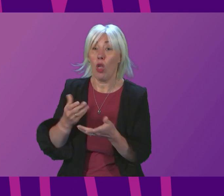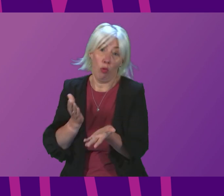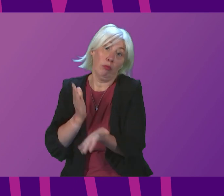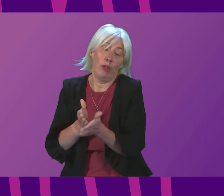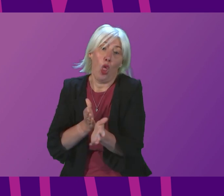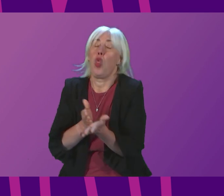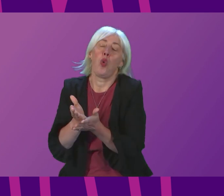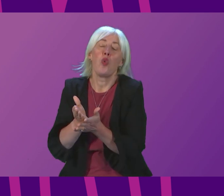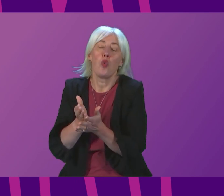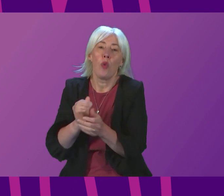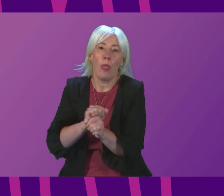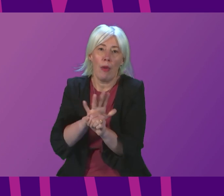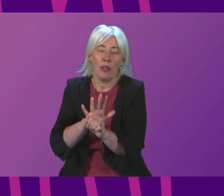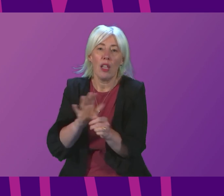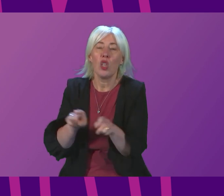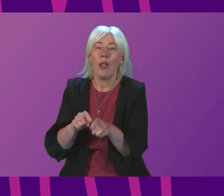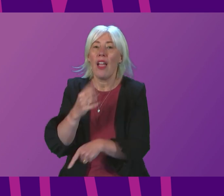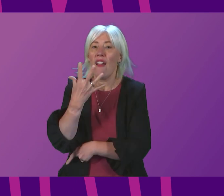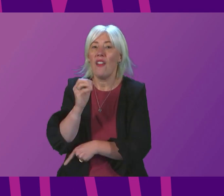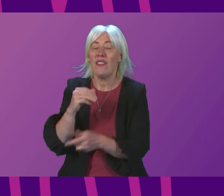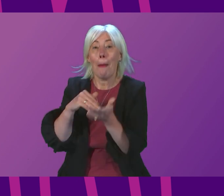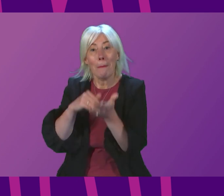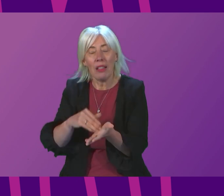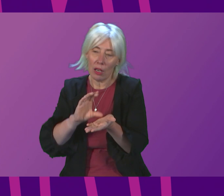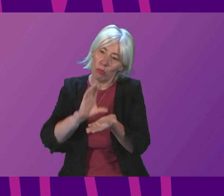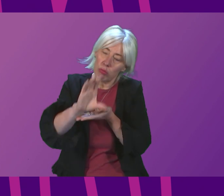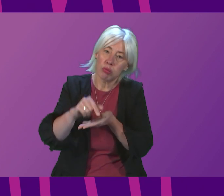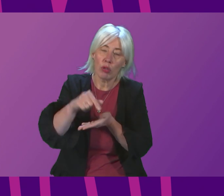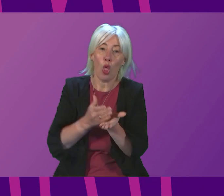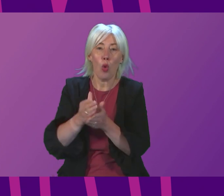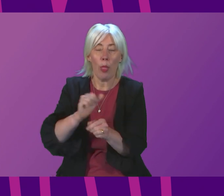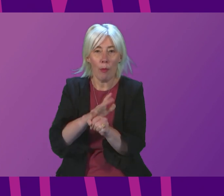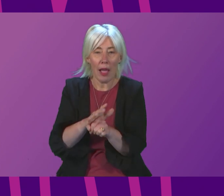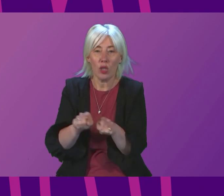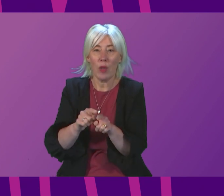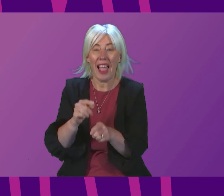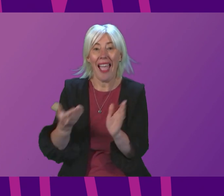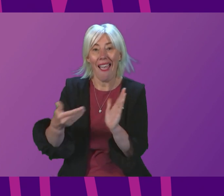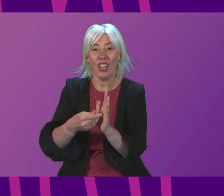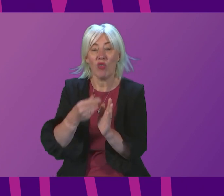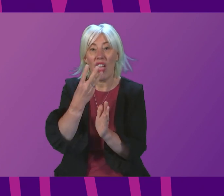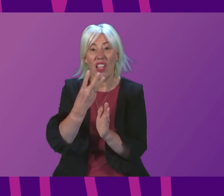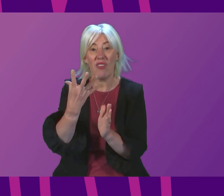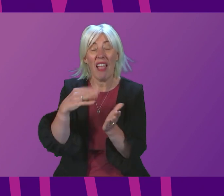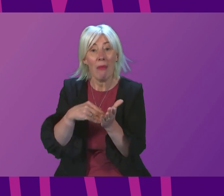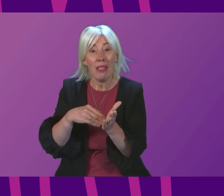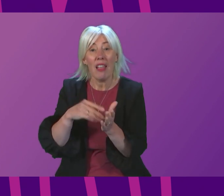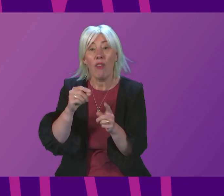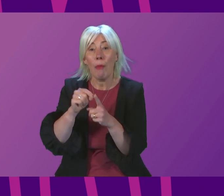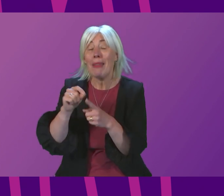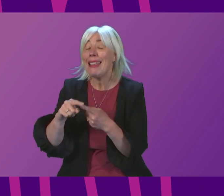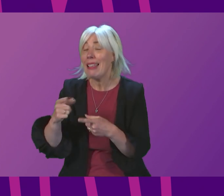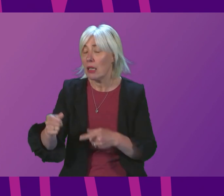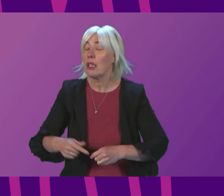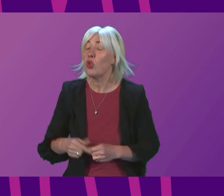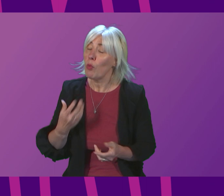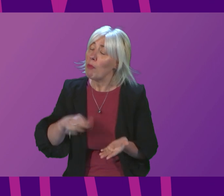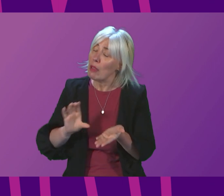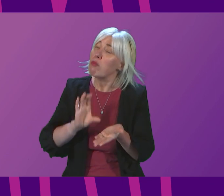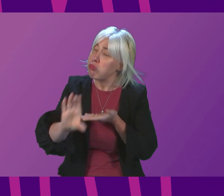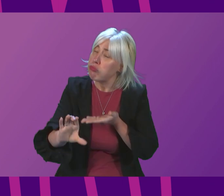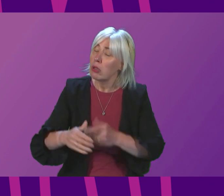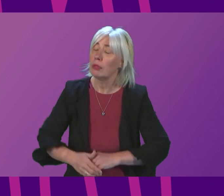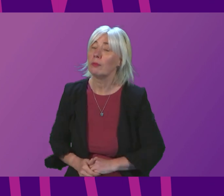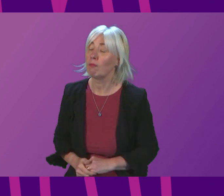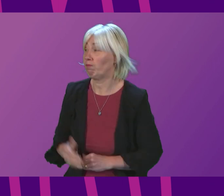£50 million in financial support for the sector and a further £35 million